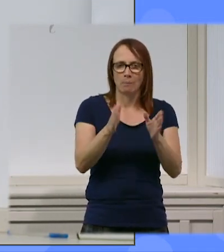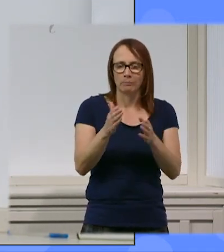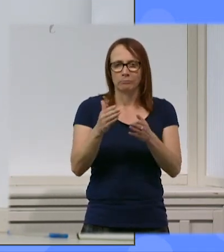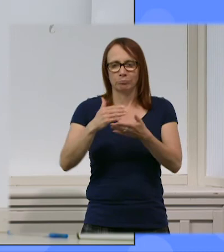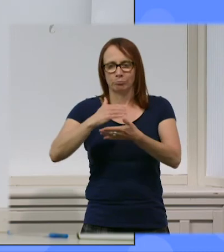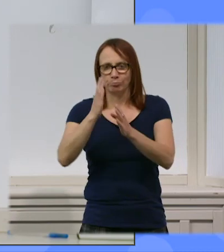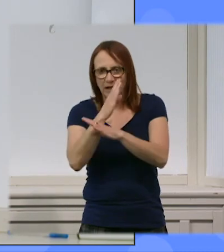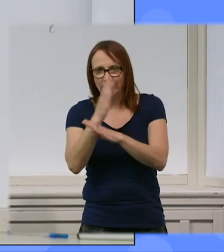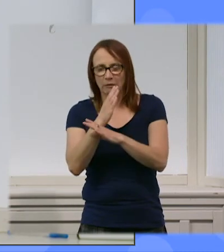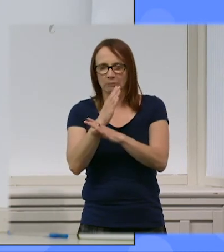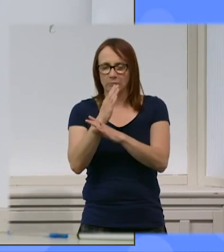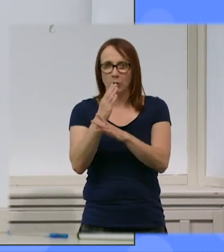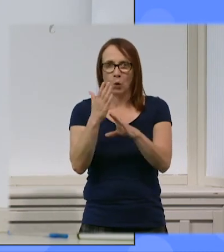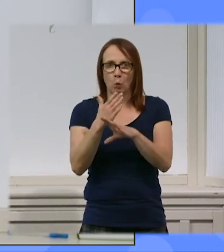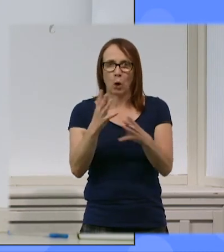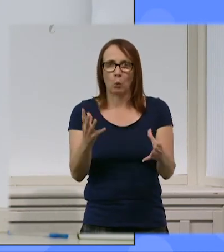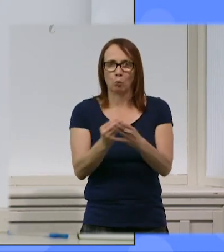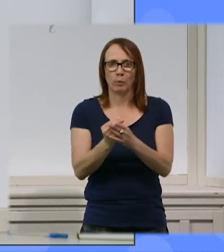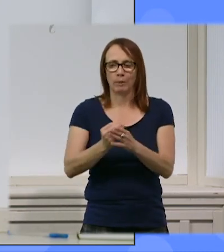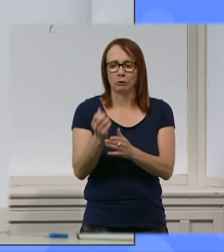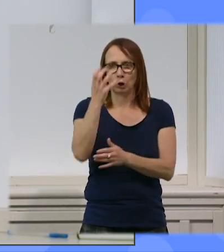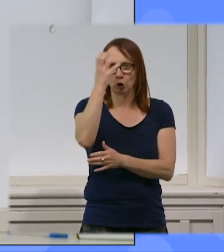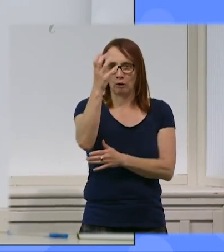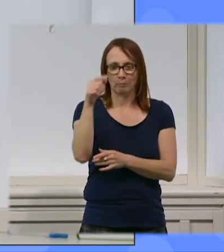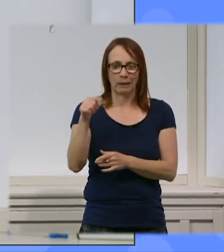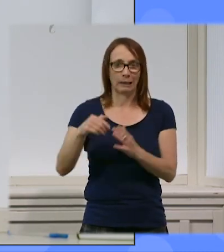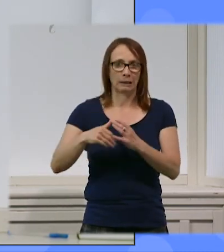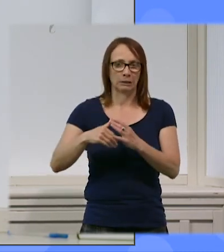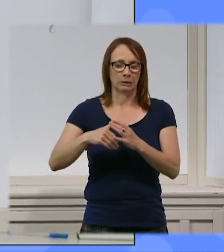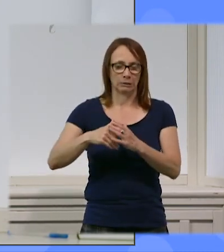Scottish Government and this is a pretty innovative approach to addressing the